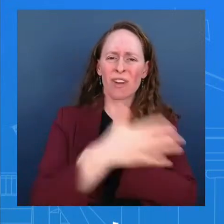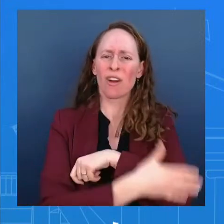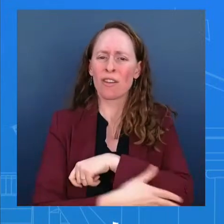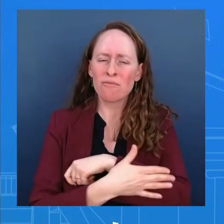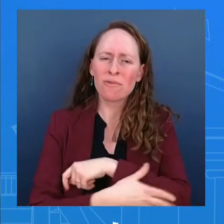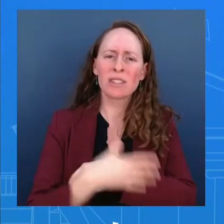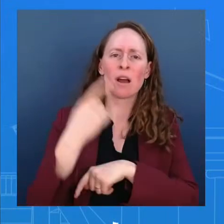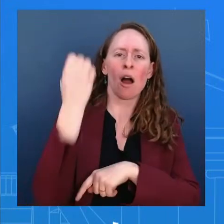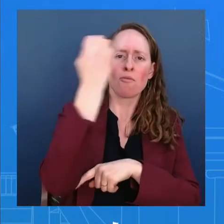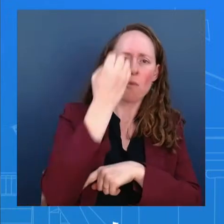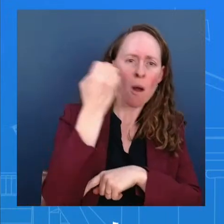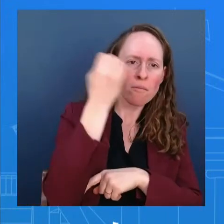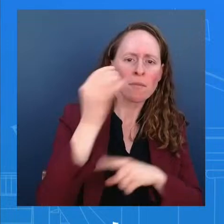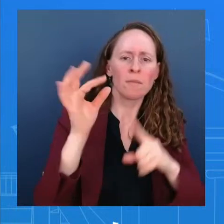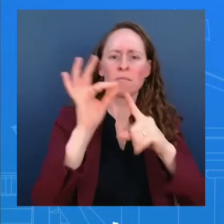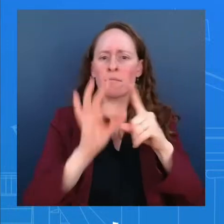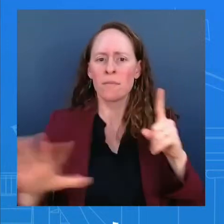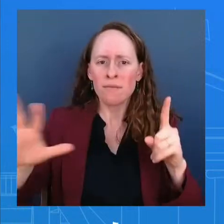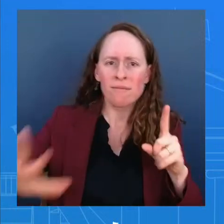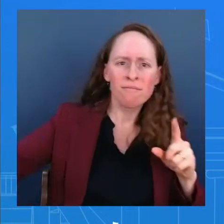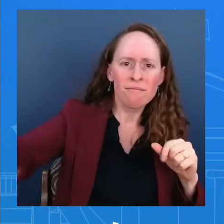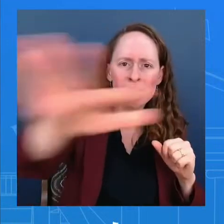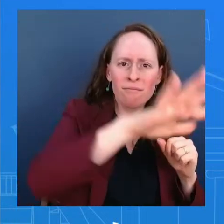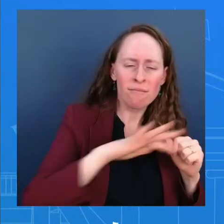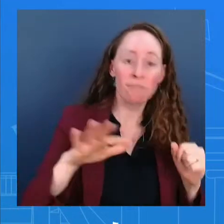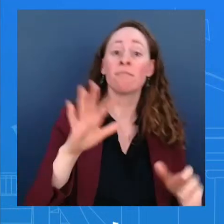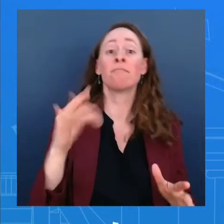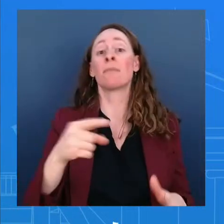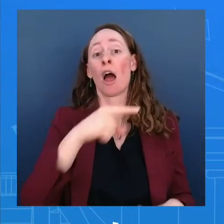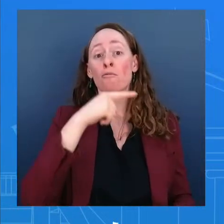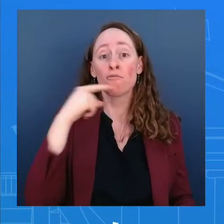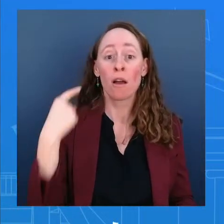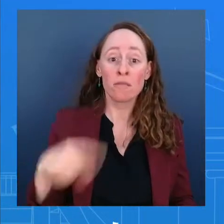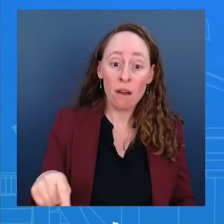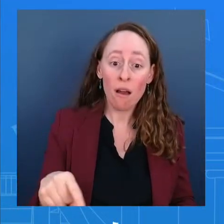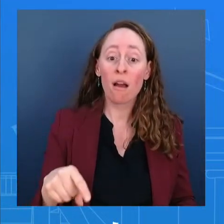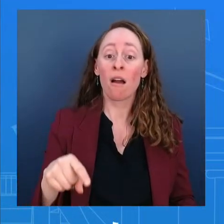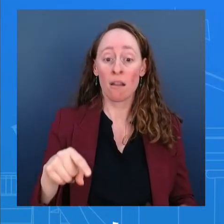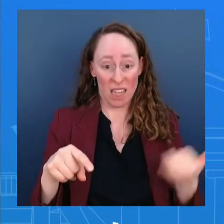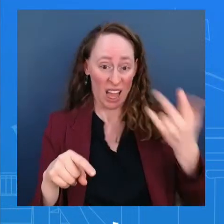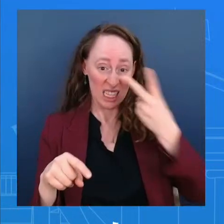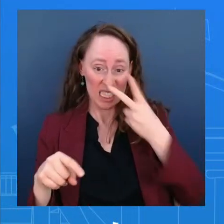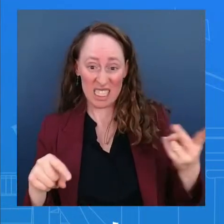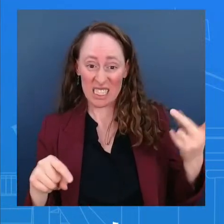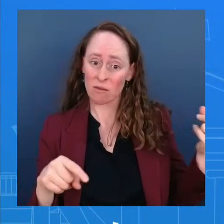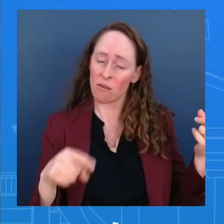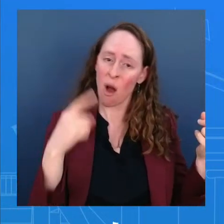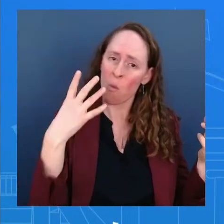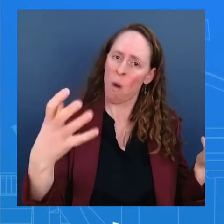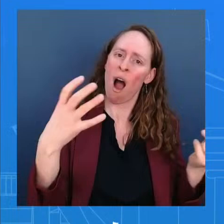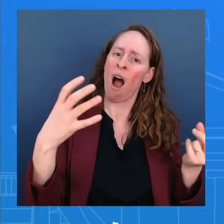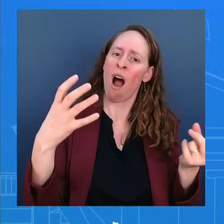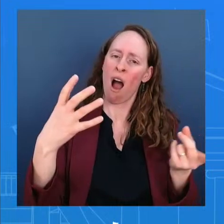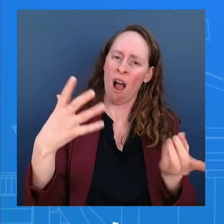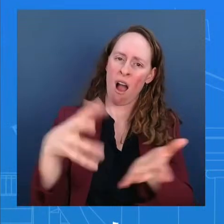to remove a major country from the map in Europe, we have said we are going to stand up